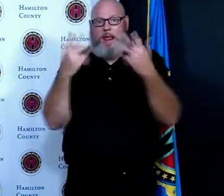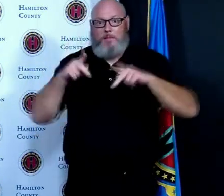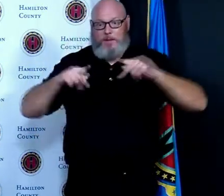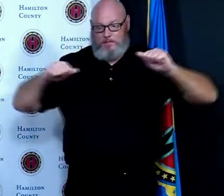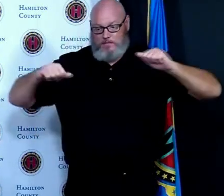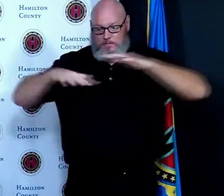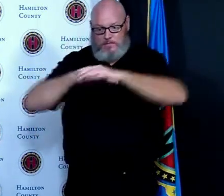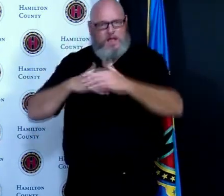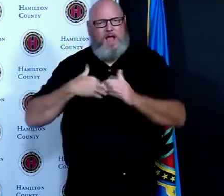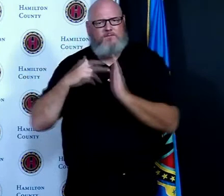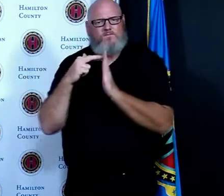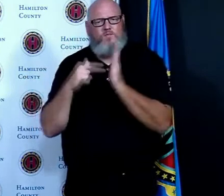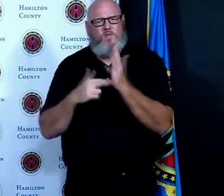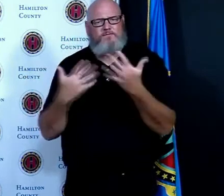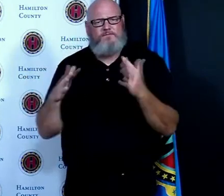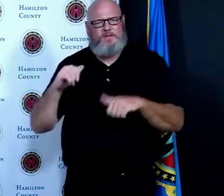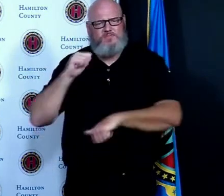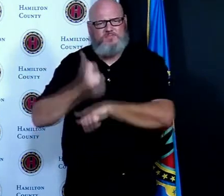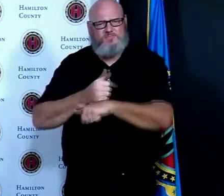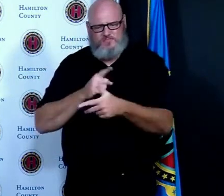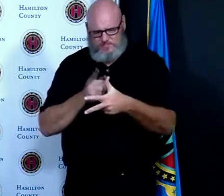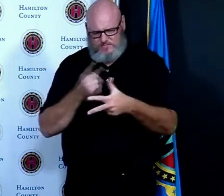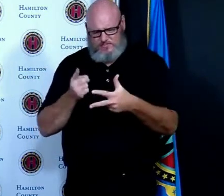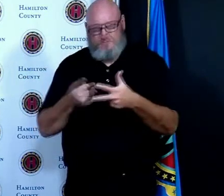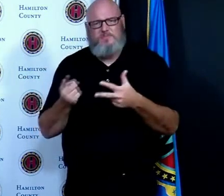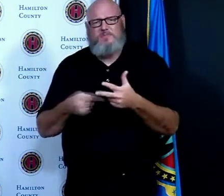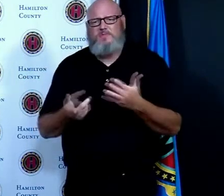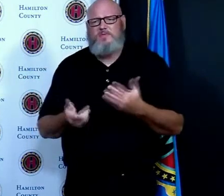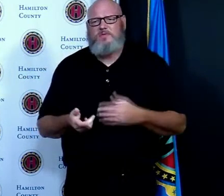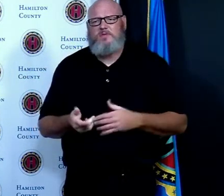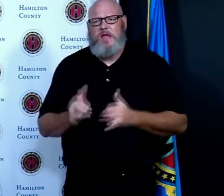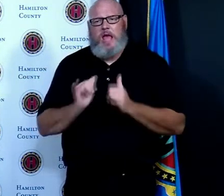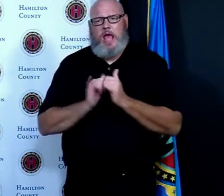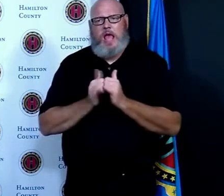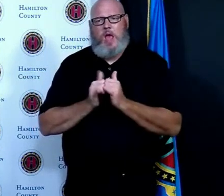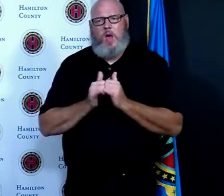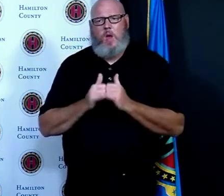that the only way the Health Department responds to something like that is when a complaint is